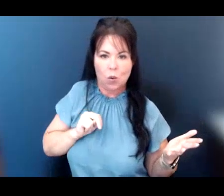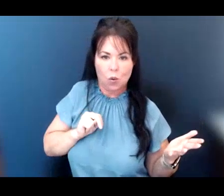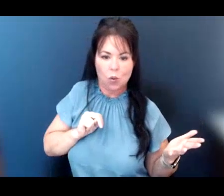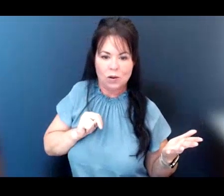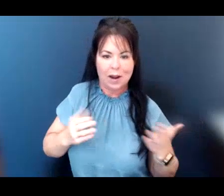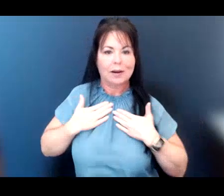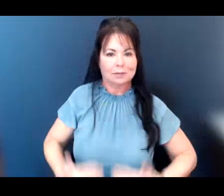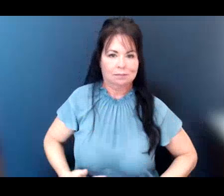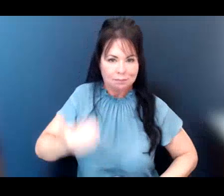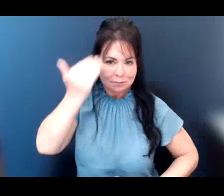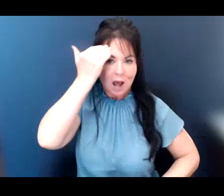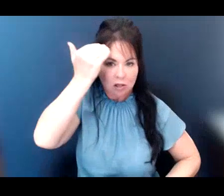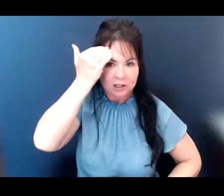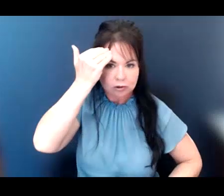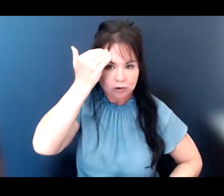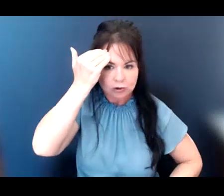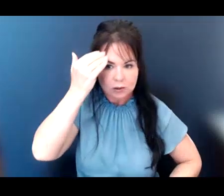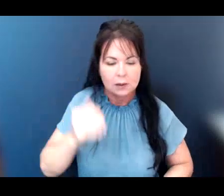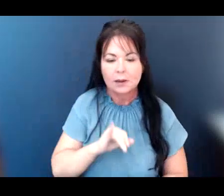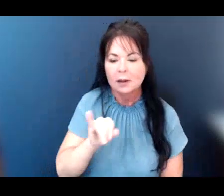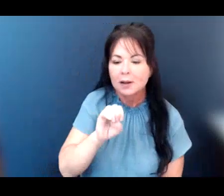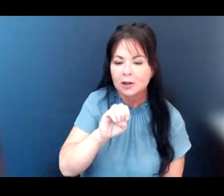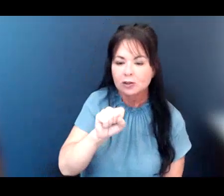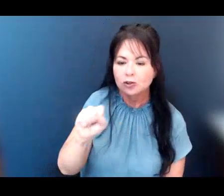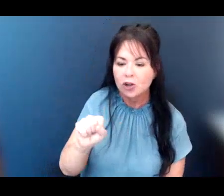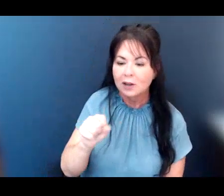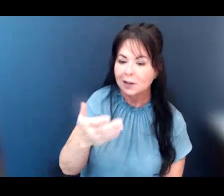This is Jess. Awesome. Thank you, Kelly. That was such a wealth of information.